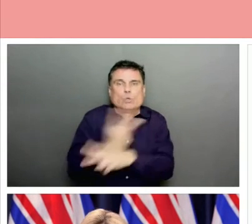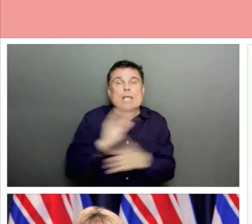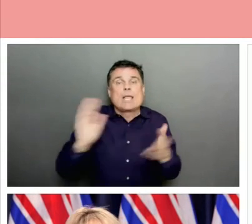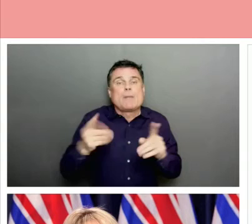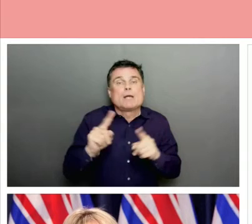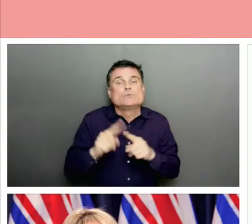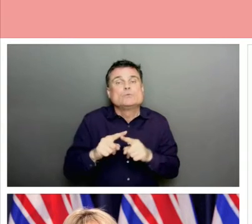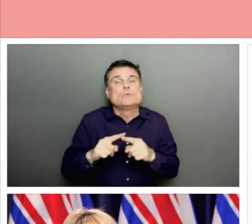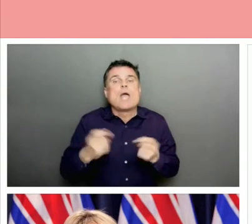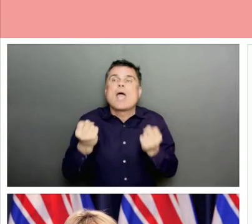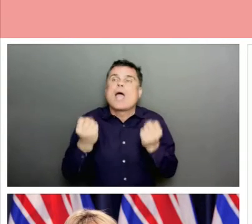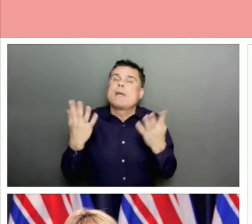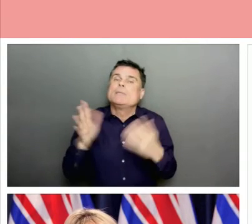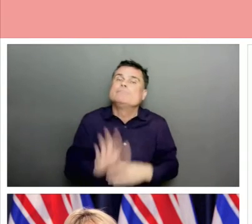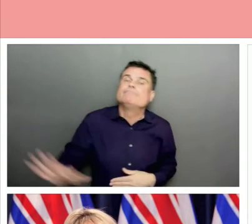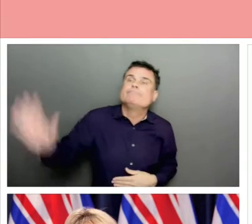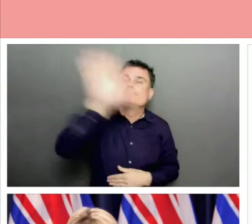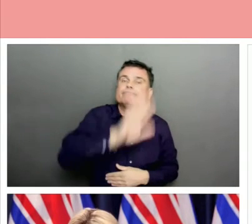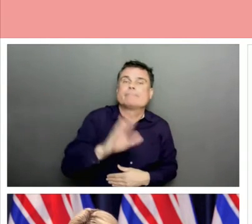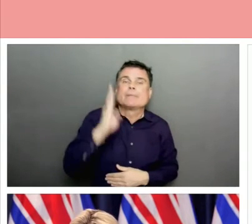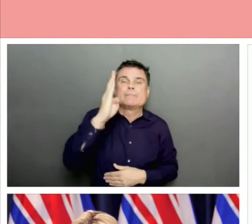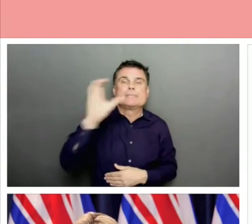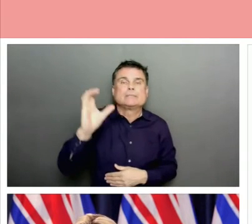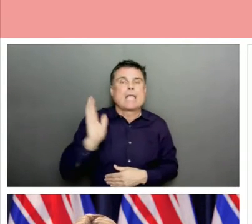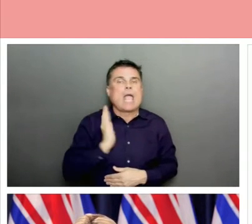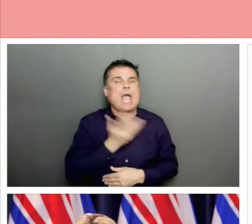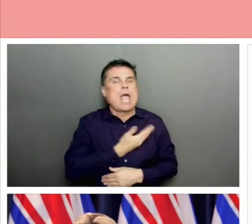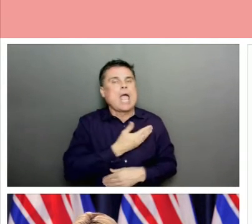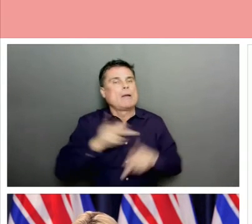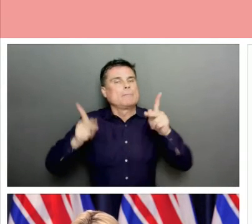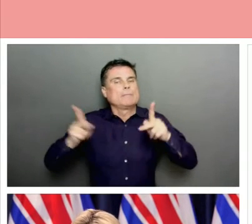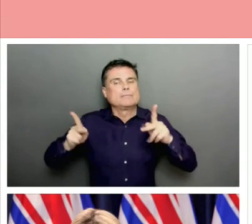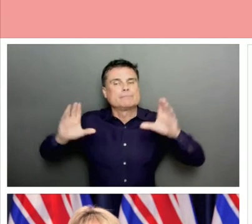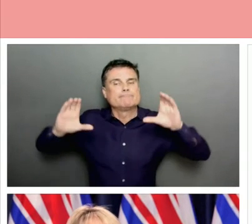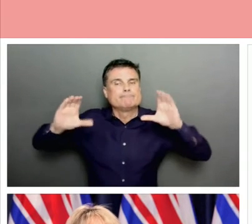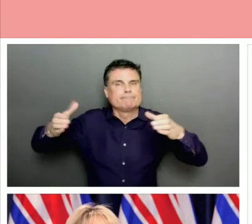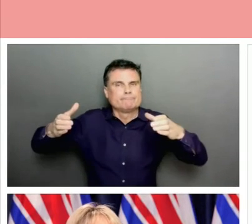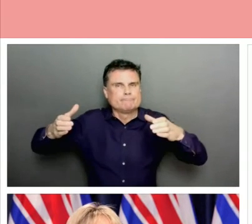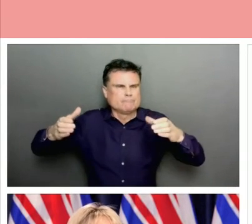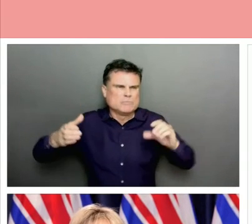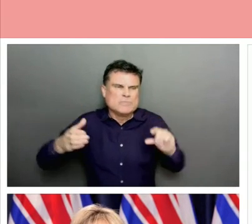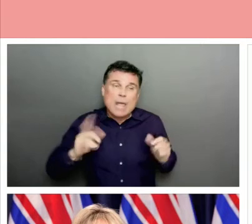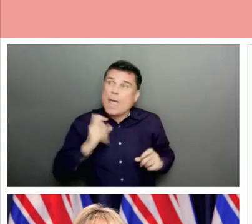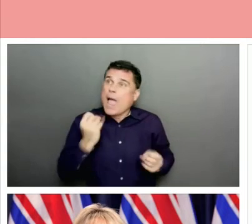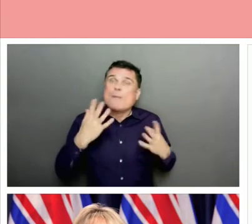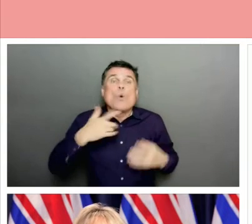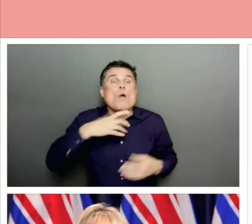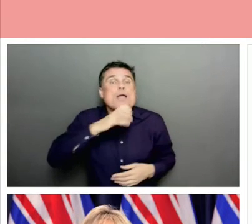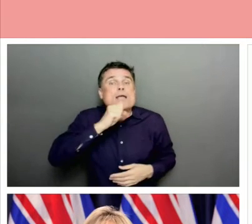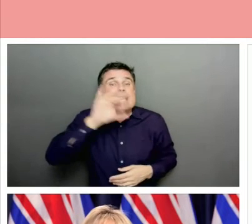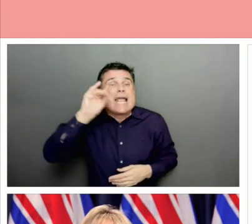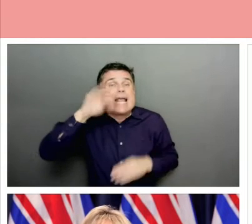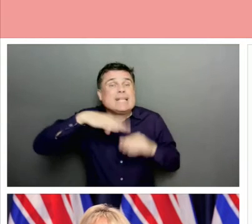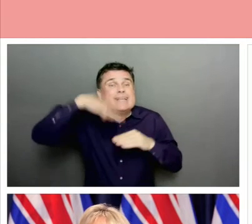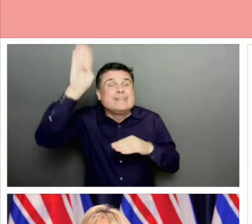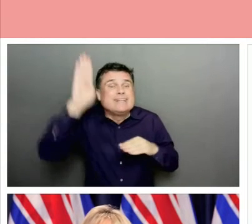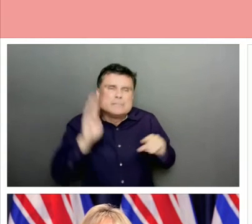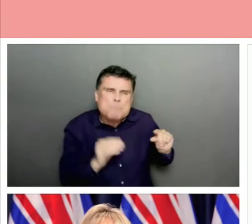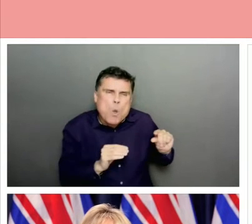But really, the vast majority of people who have died from COVID have been 70 and older. Age remains the single most